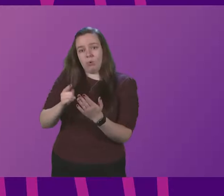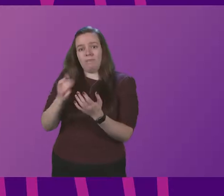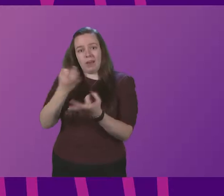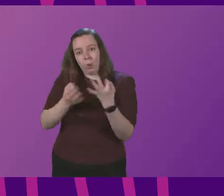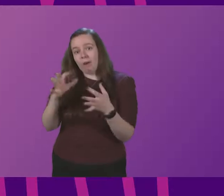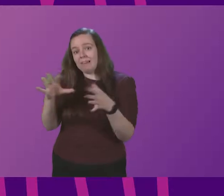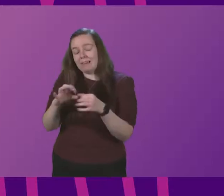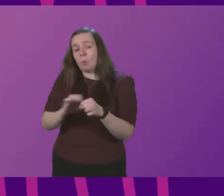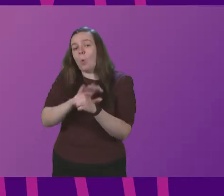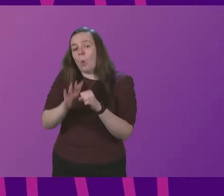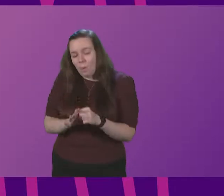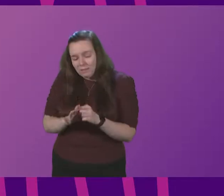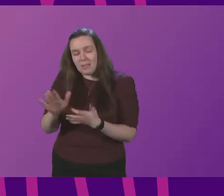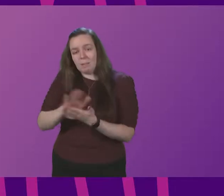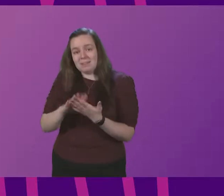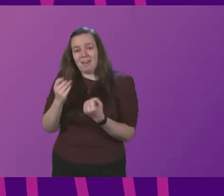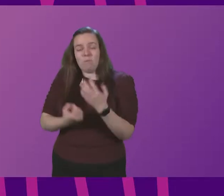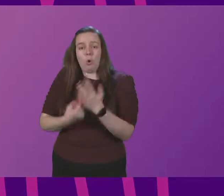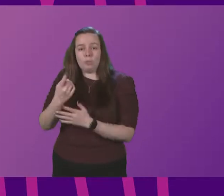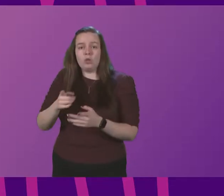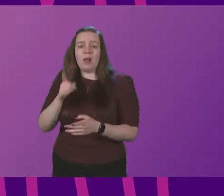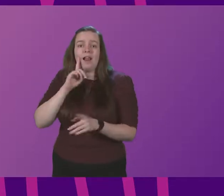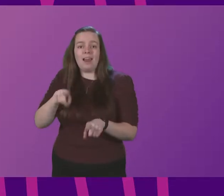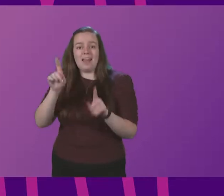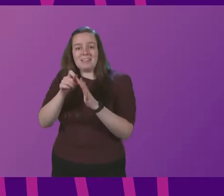will give Lady Poole the opportunity to consider whether she could perhaps publish